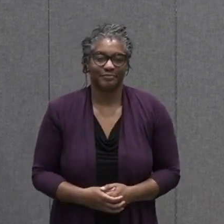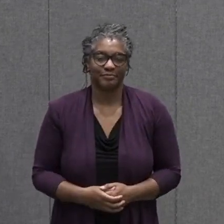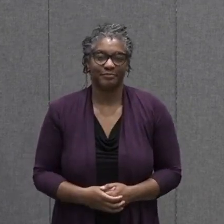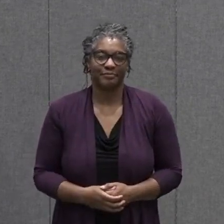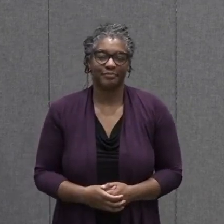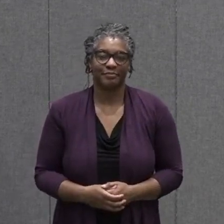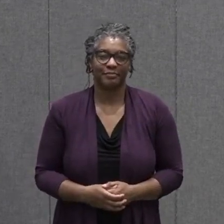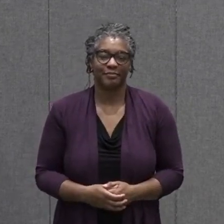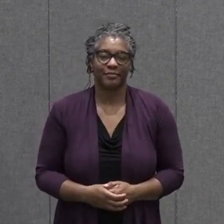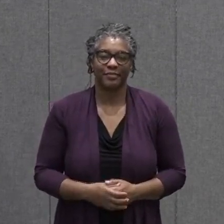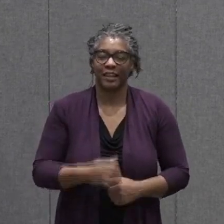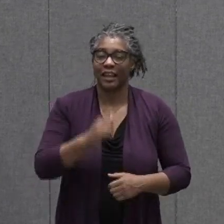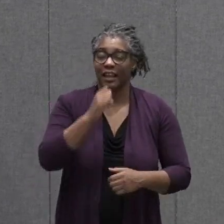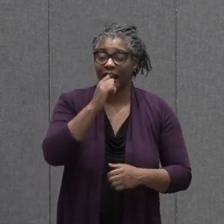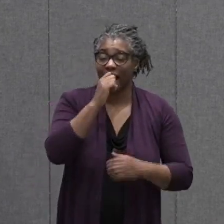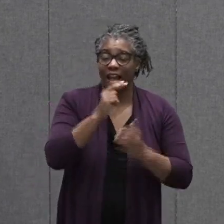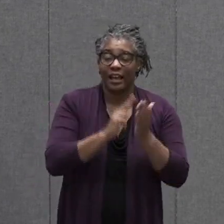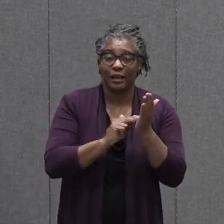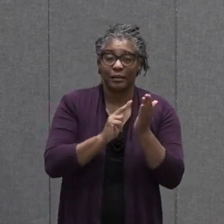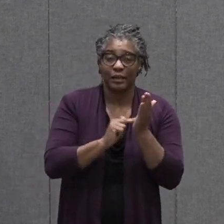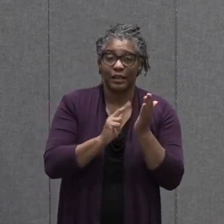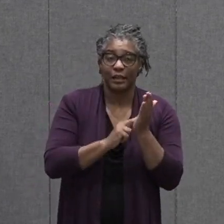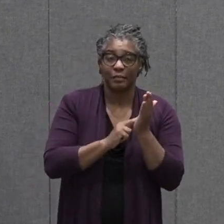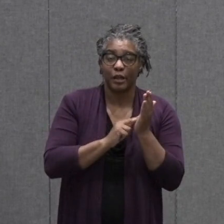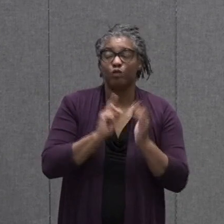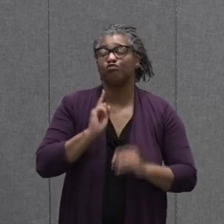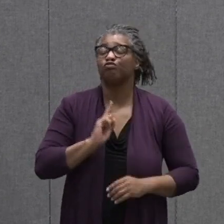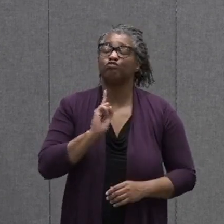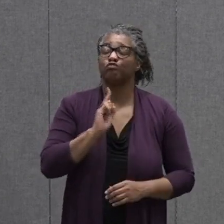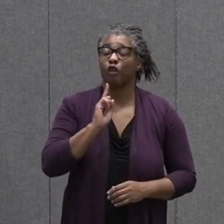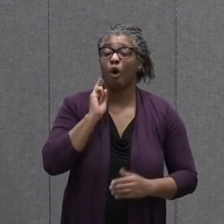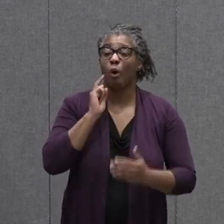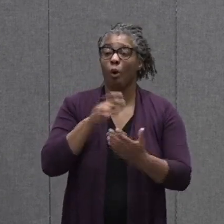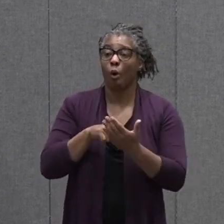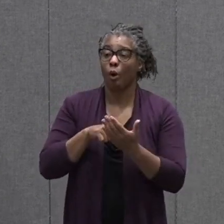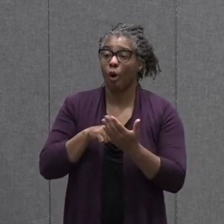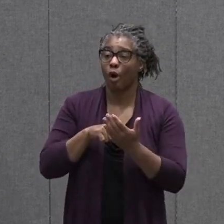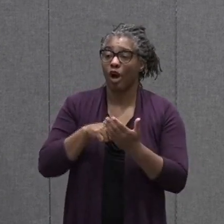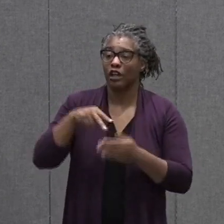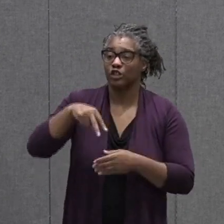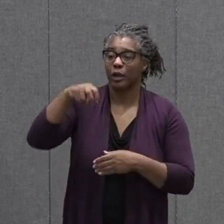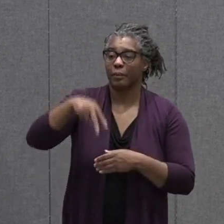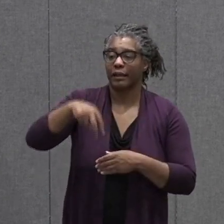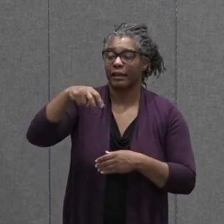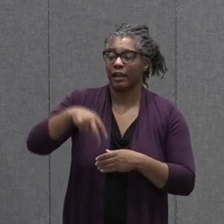Peanut Butter found someone jumping. "Hello. I knew here.